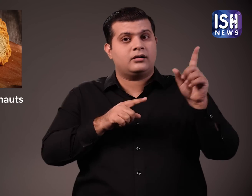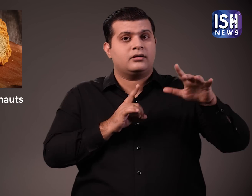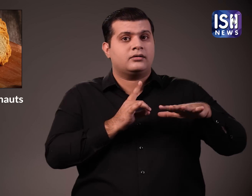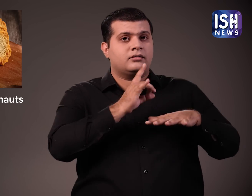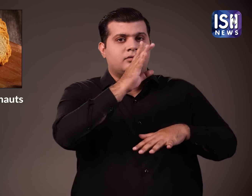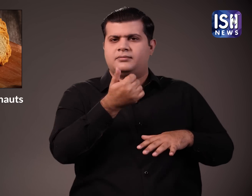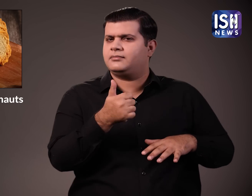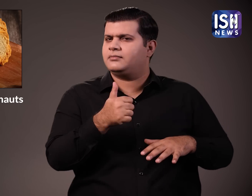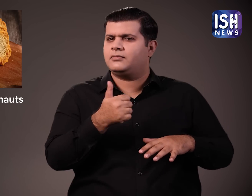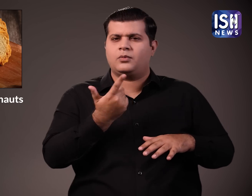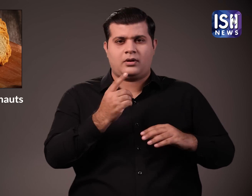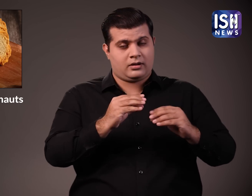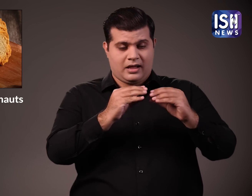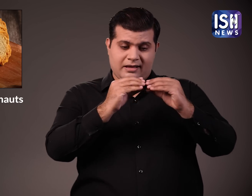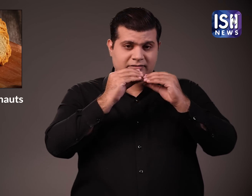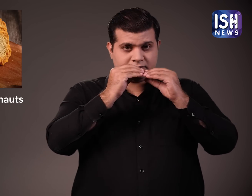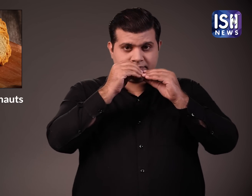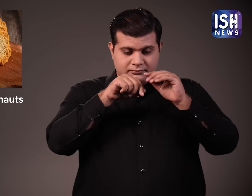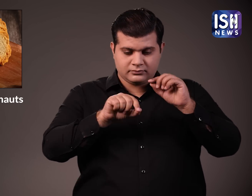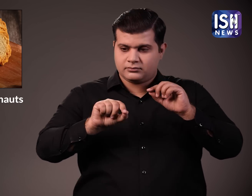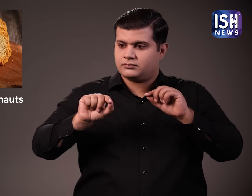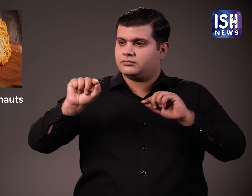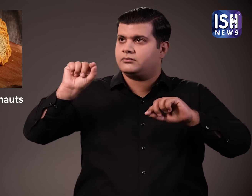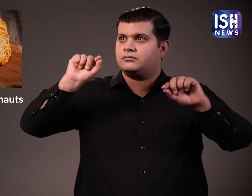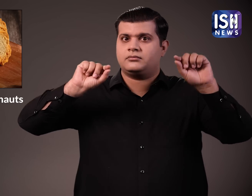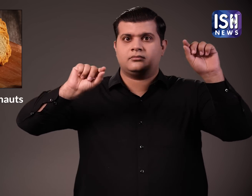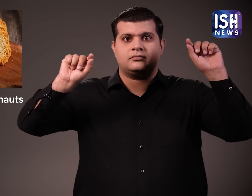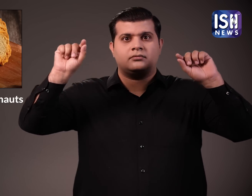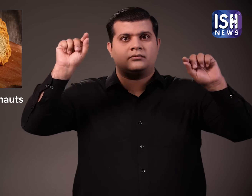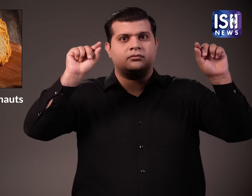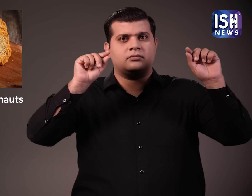In space, when you eat and spill bread crumbs, they float around.